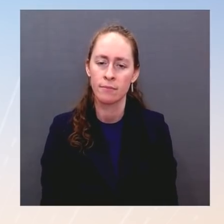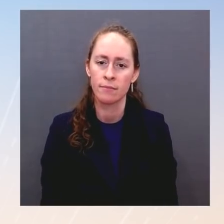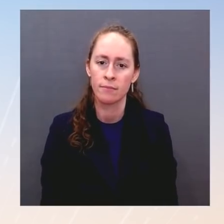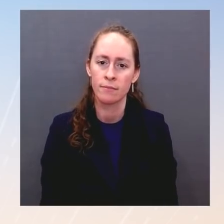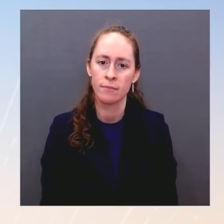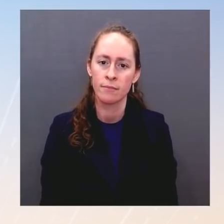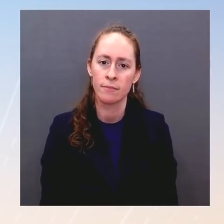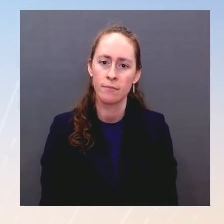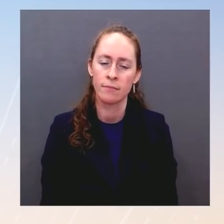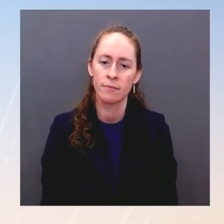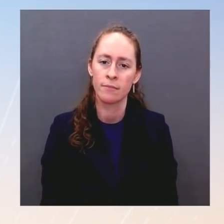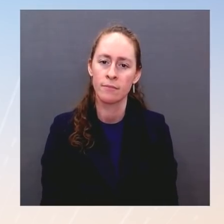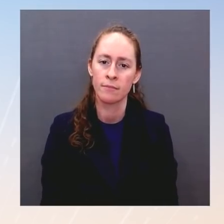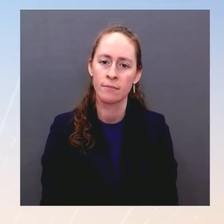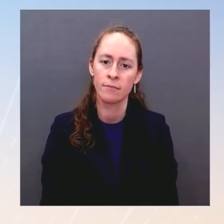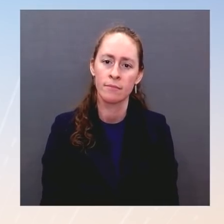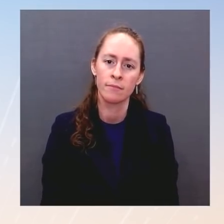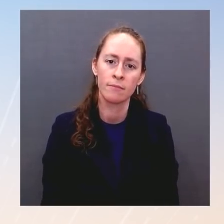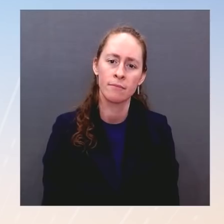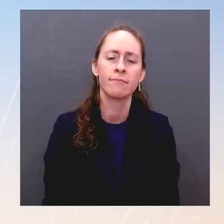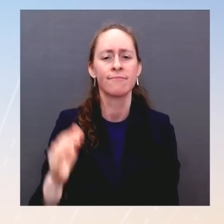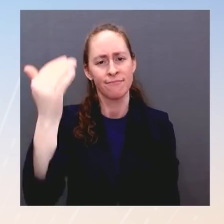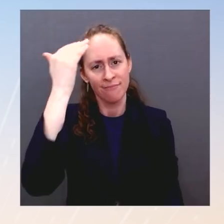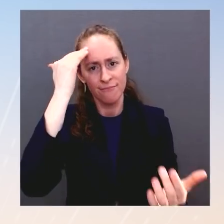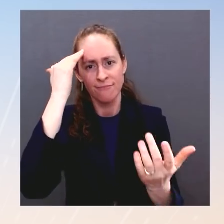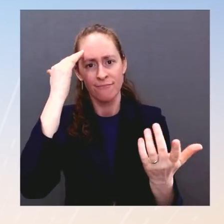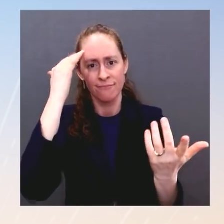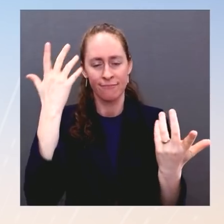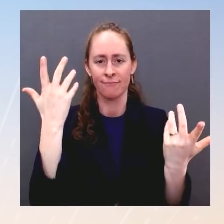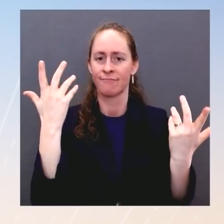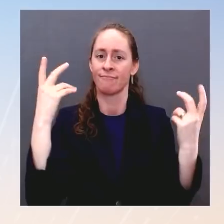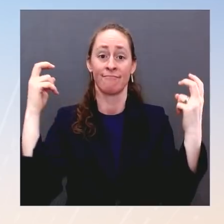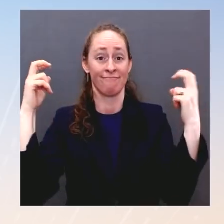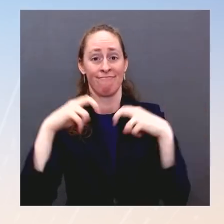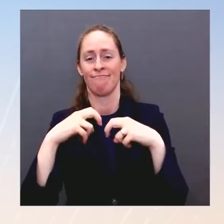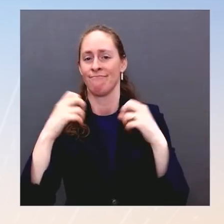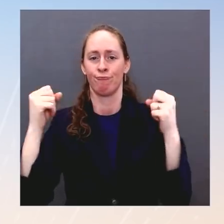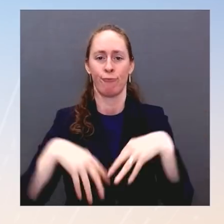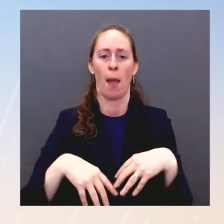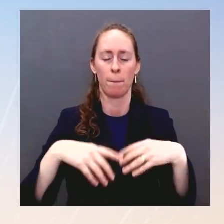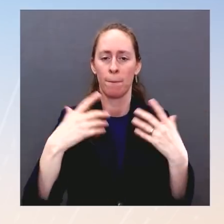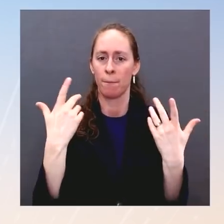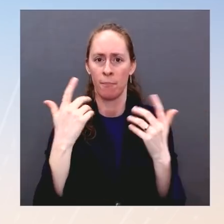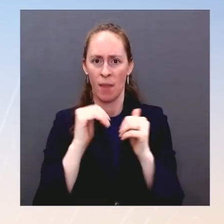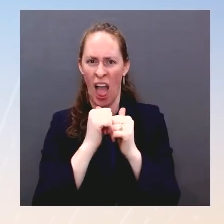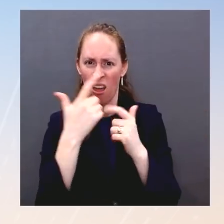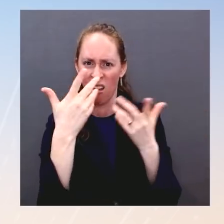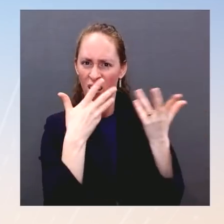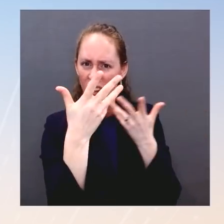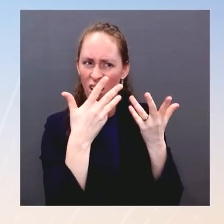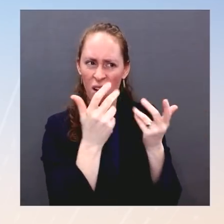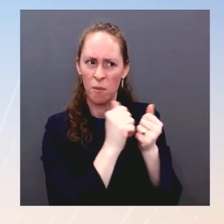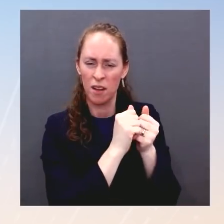between the White House and the Kremlin right now? Ms. Psaki: I don't have additional details on that at this point in time. Obviously, our national security team